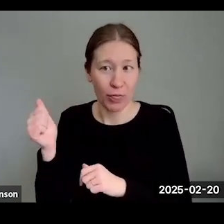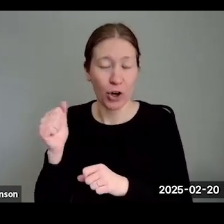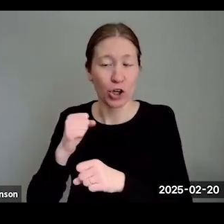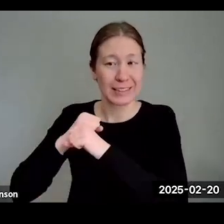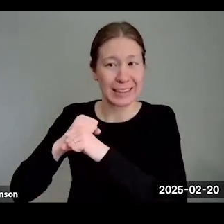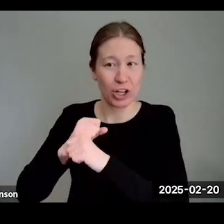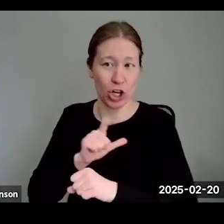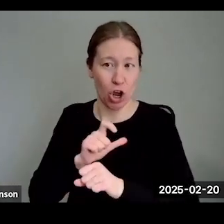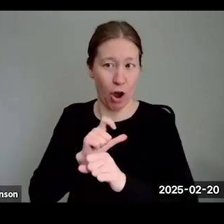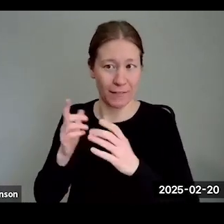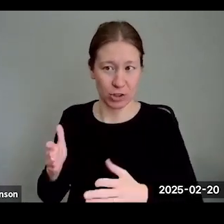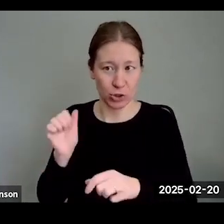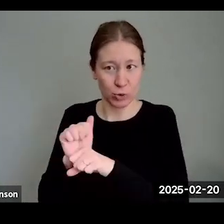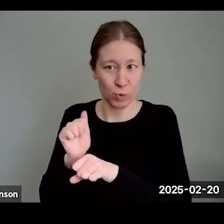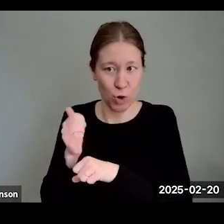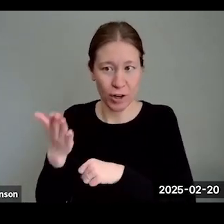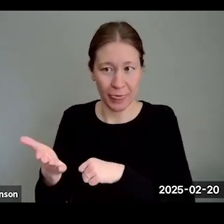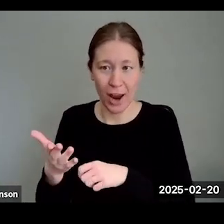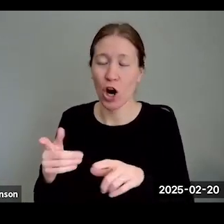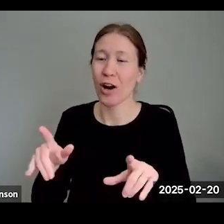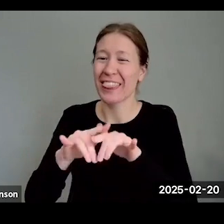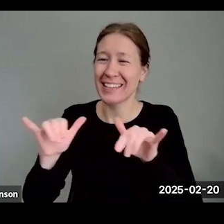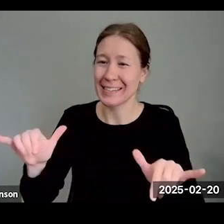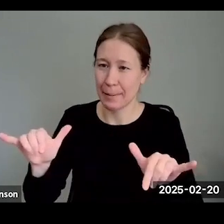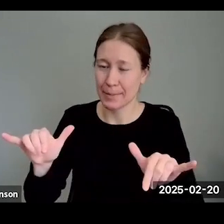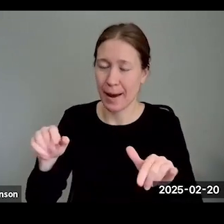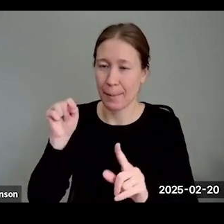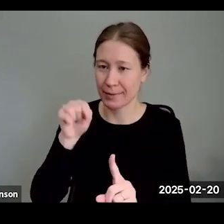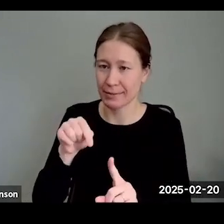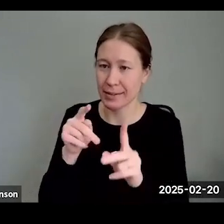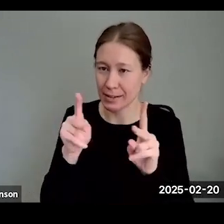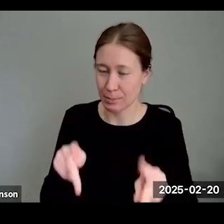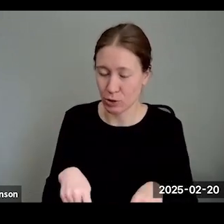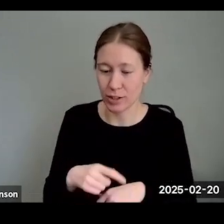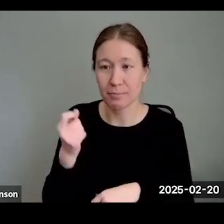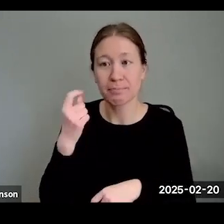who also work at the same time as this individual. One of which rotates through the building